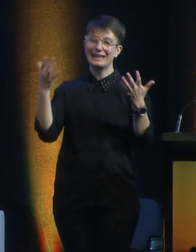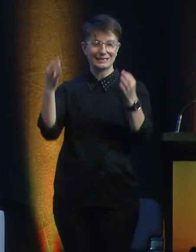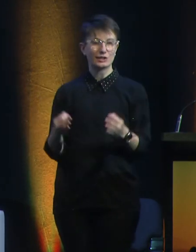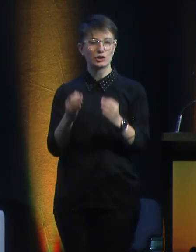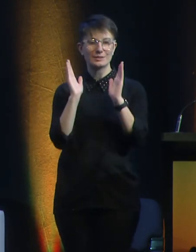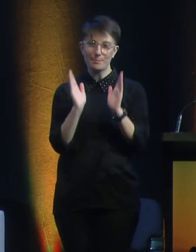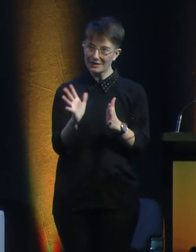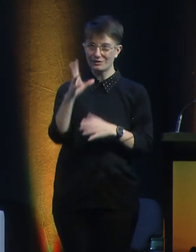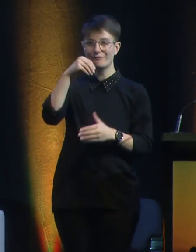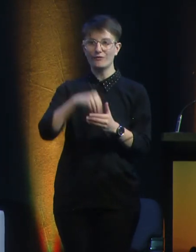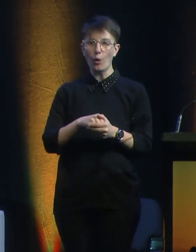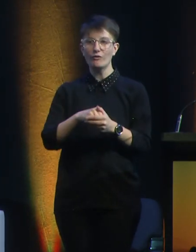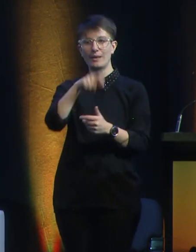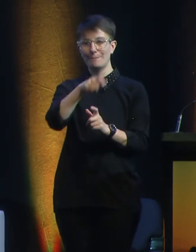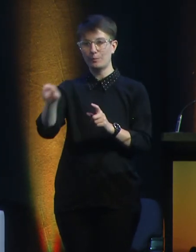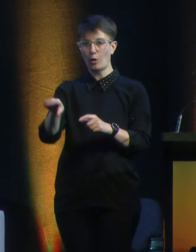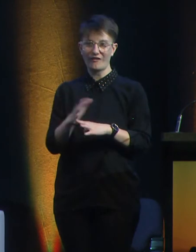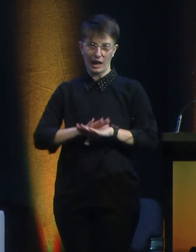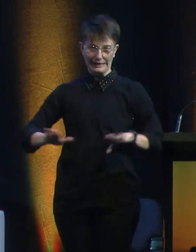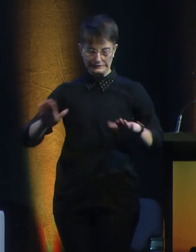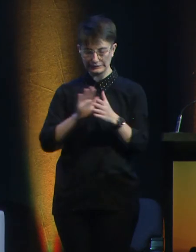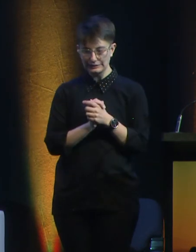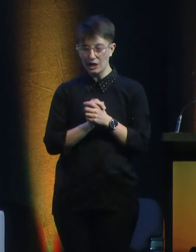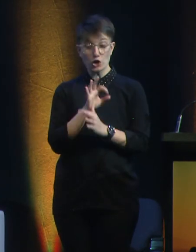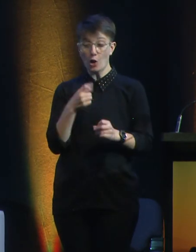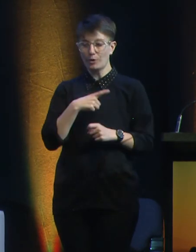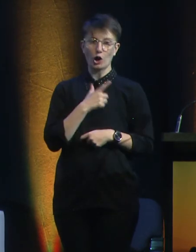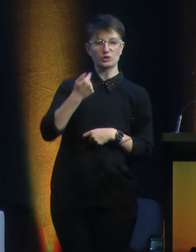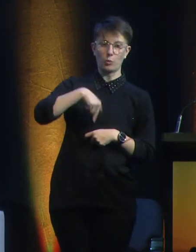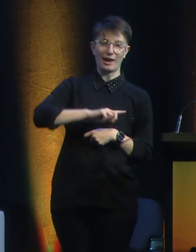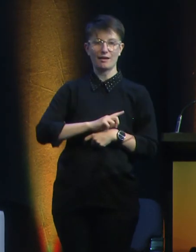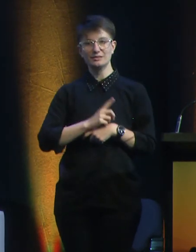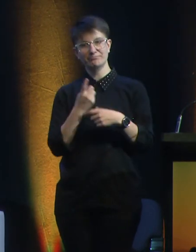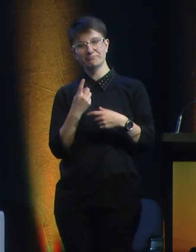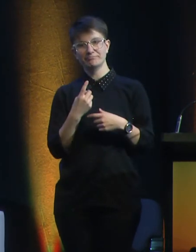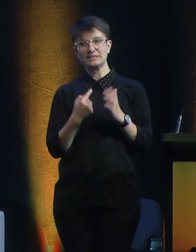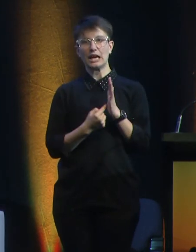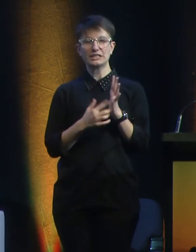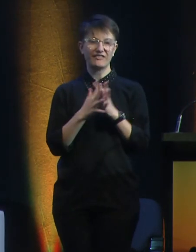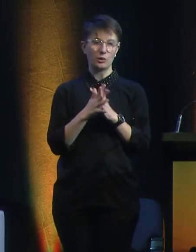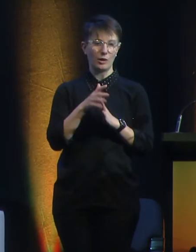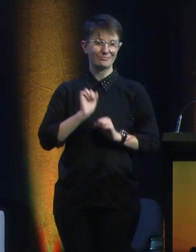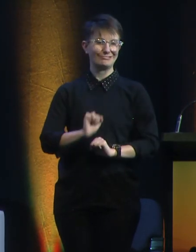whenua or mana whenua or any of that sort of carry-on, but because we're going to add